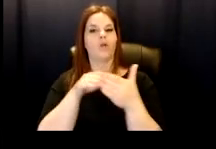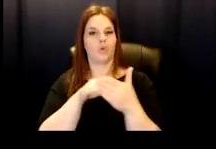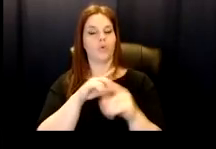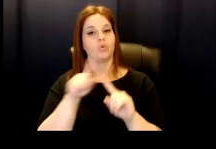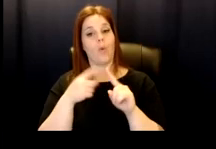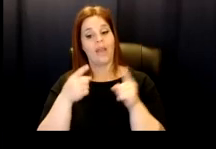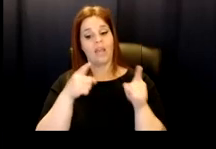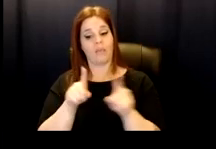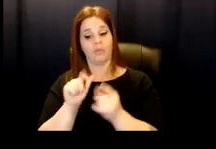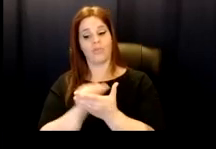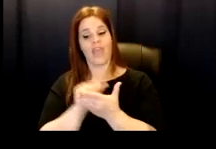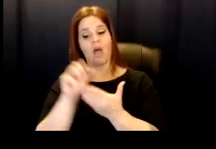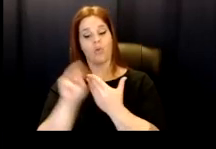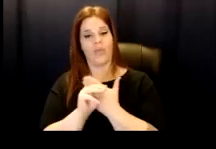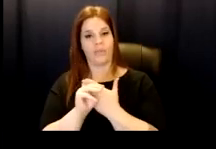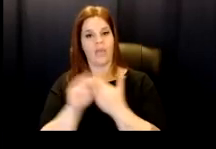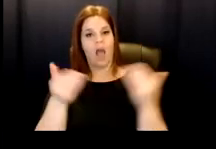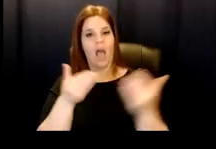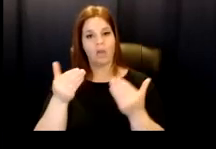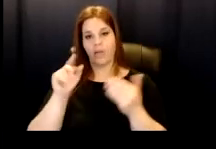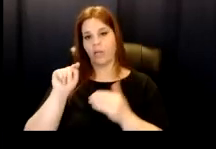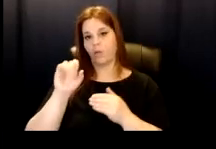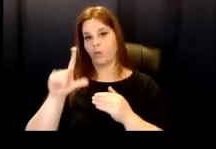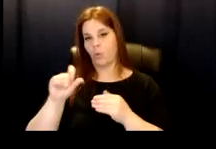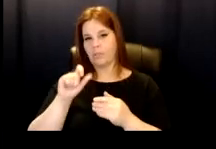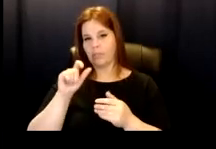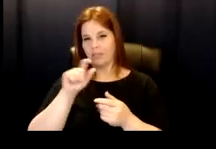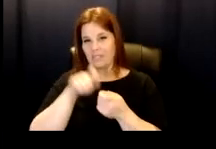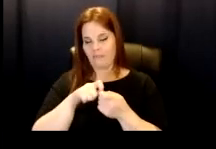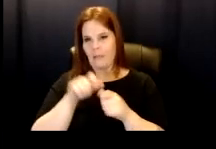hiring tools specifically, I am not sure, I think that's a new area that we would really